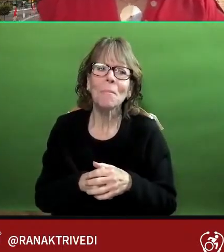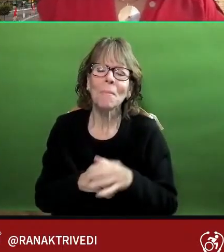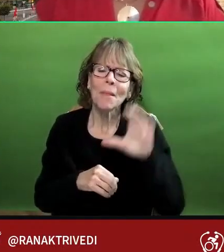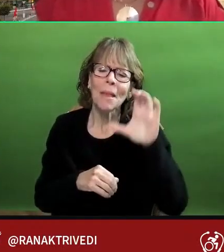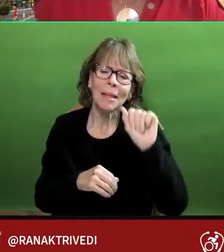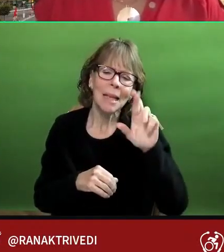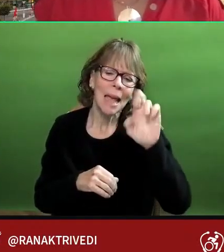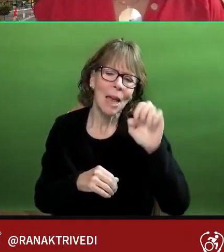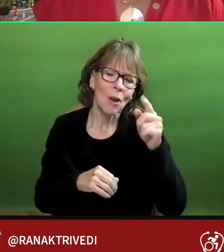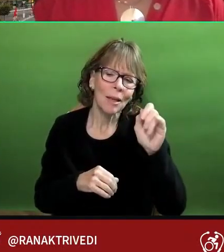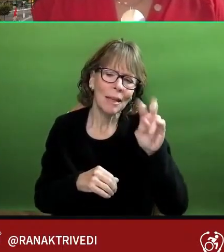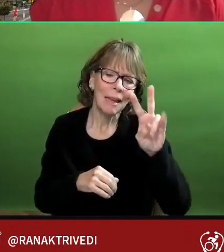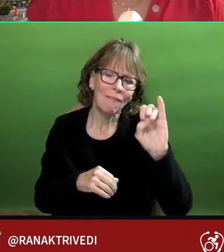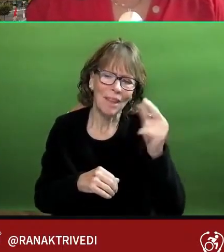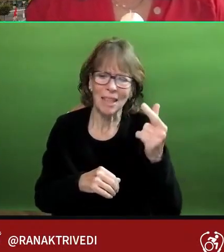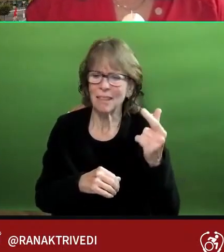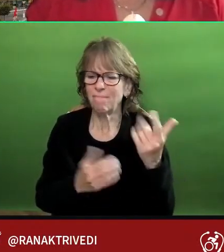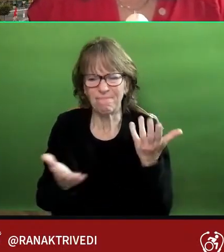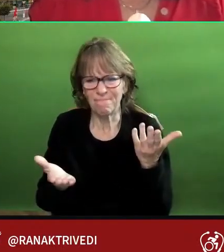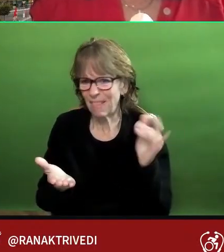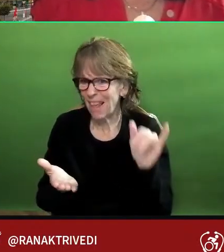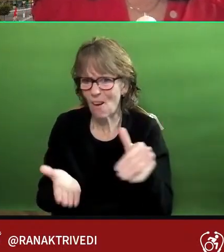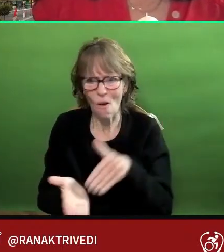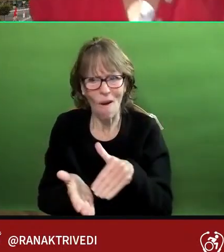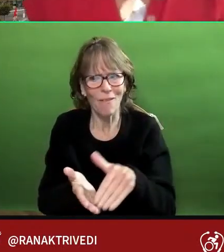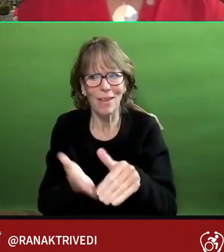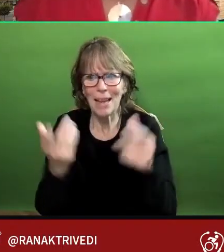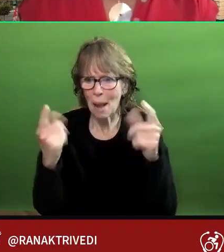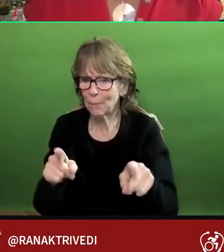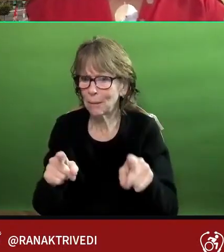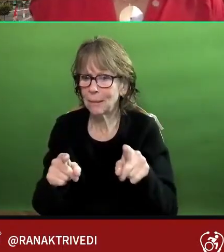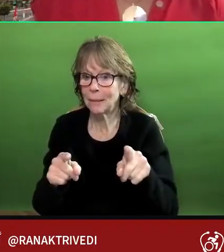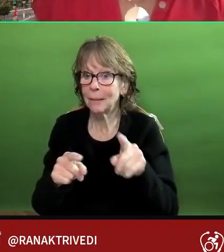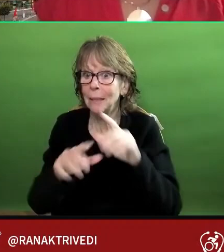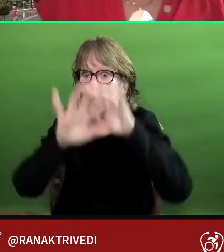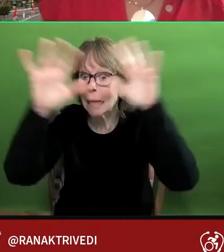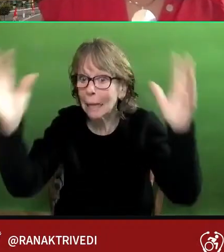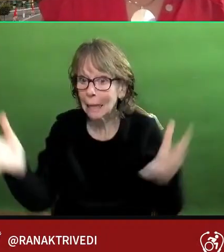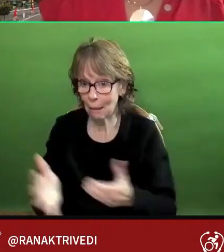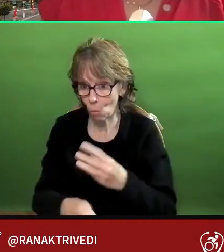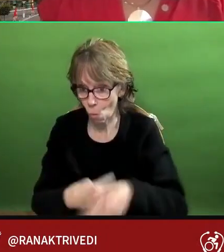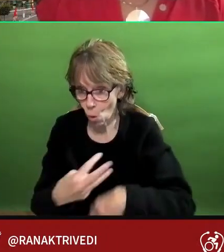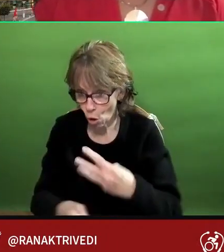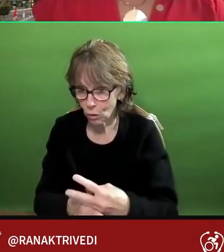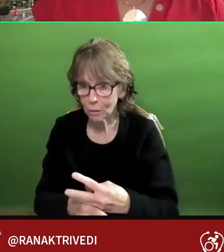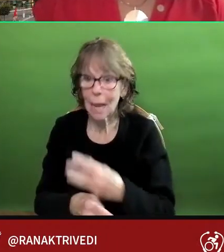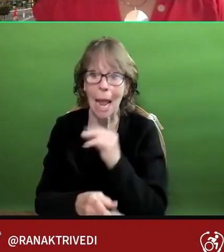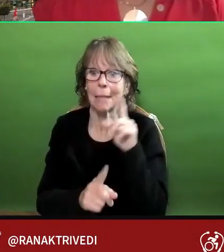common phenomenon in the world and in the United States, and in every five years,